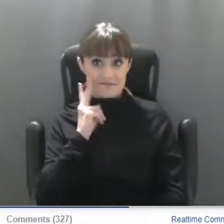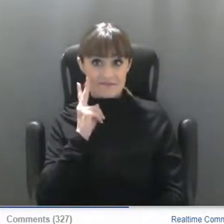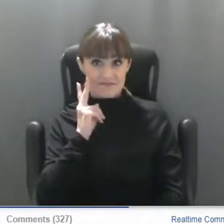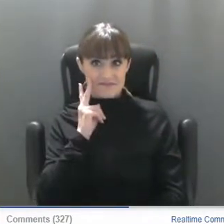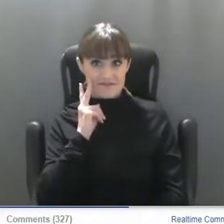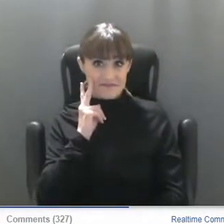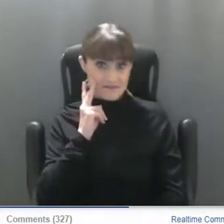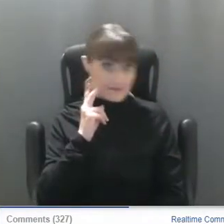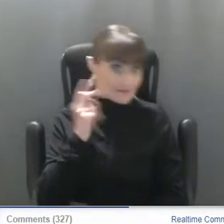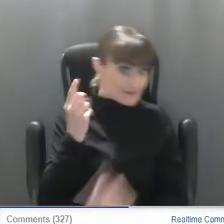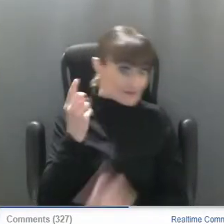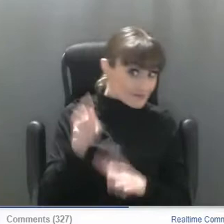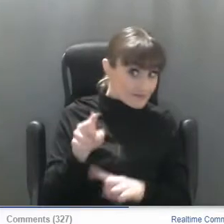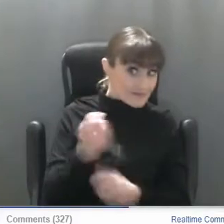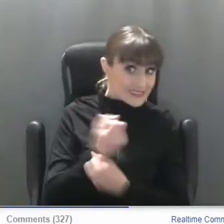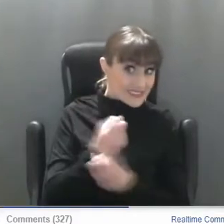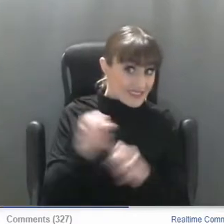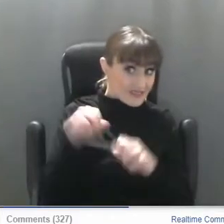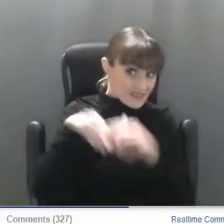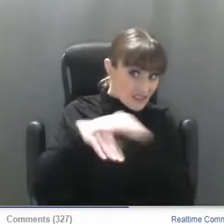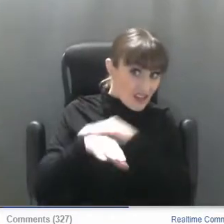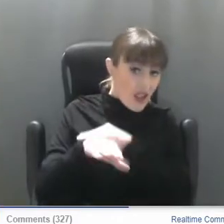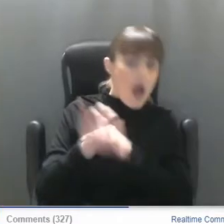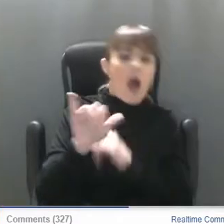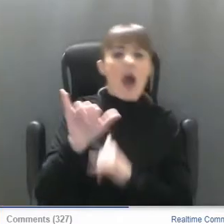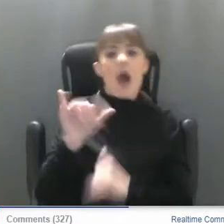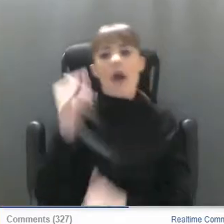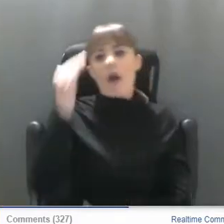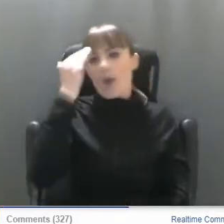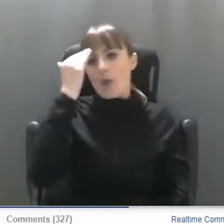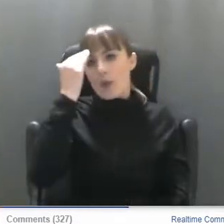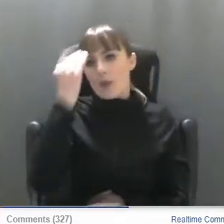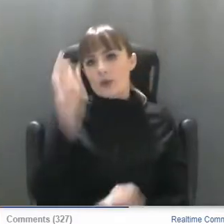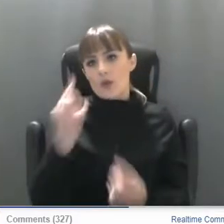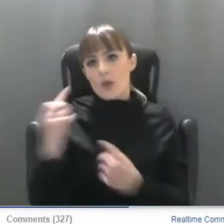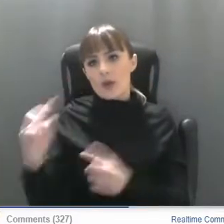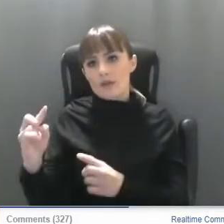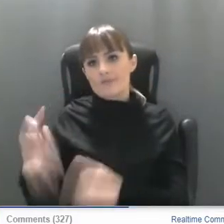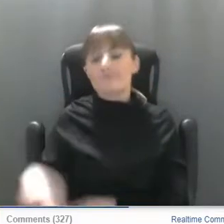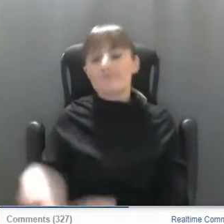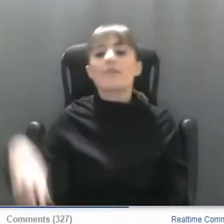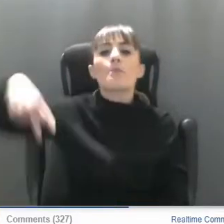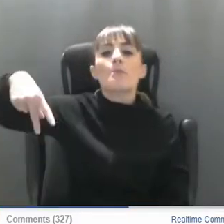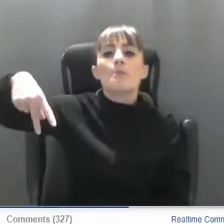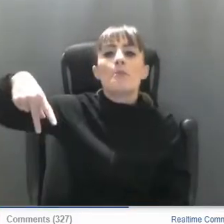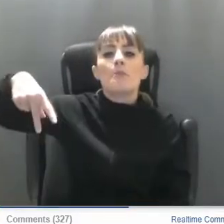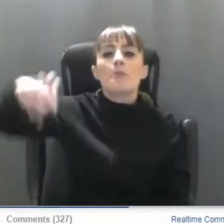through, I tell you why this is a traffic jam... is Pepper. Cute Pepper is out here.